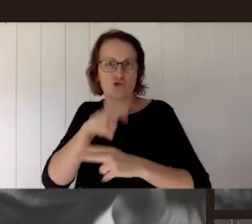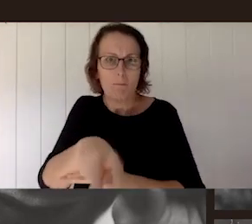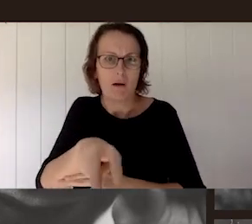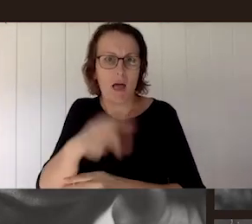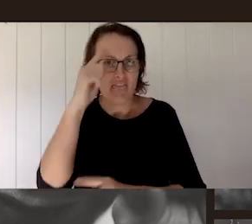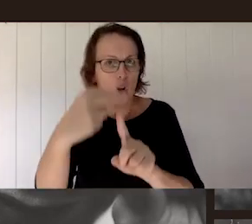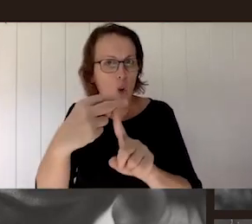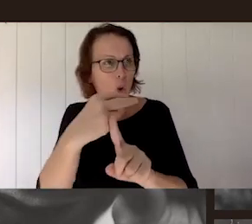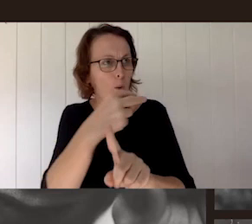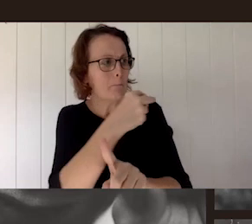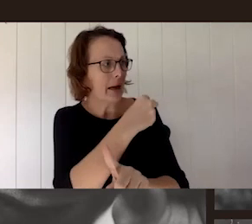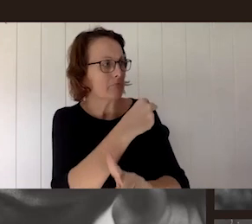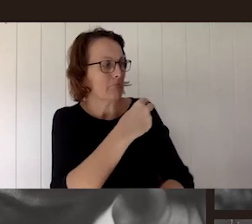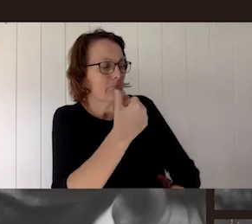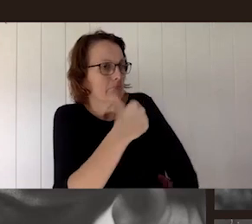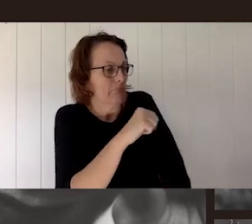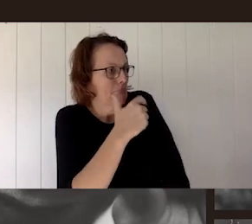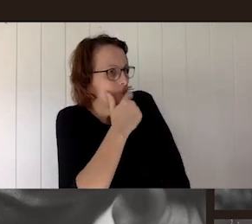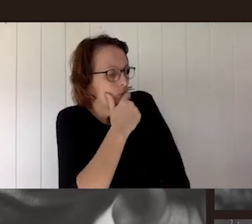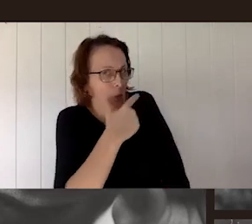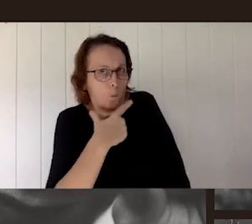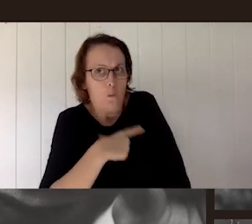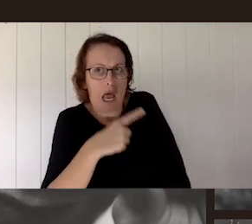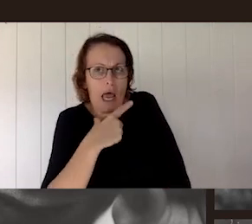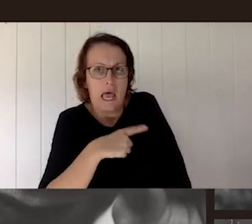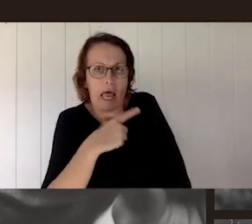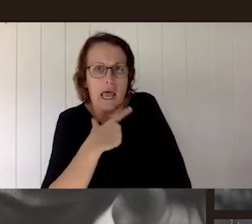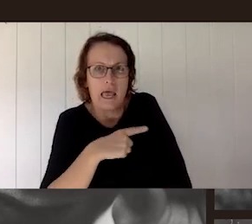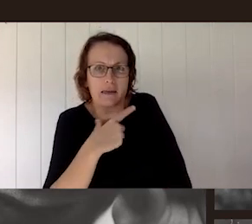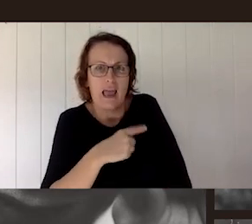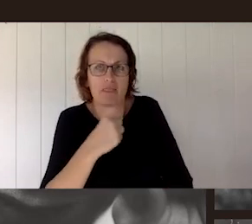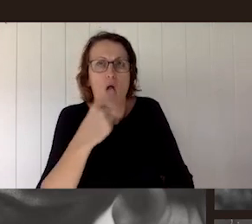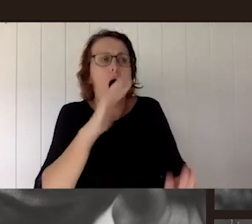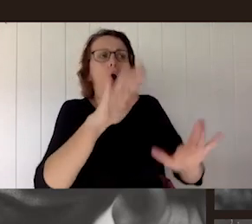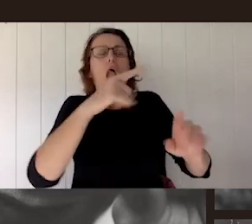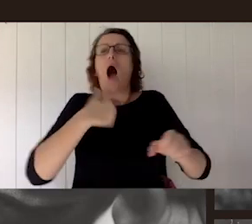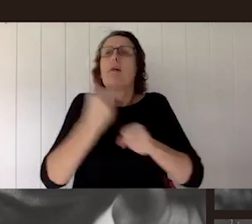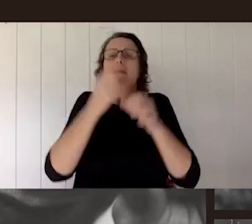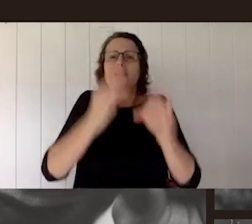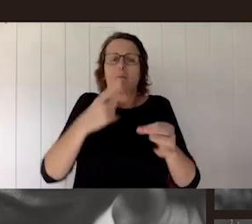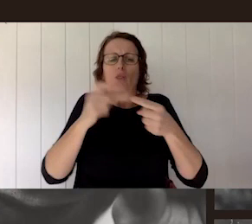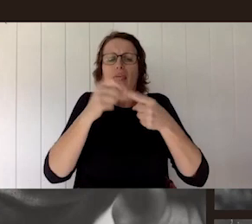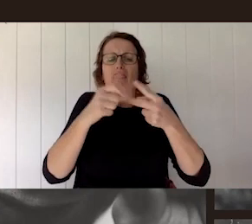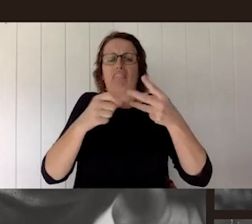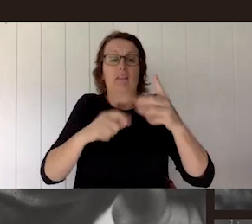we're asked or challenges as to why we made that decision, we come up with a whole lot of logical, rational excuses - most of which are